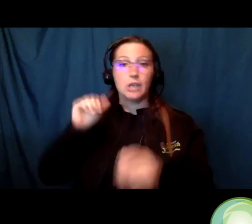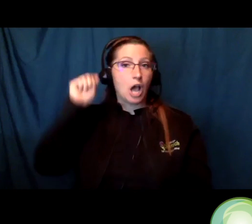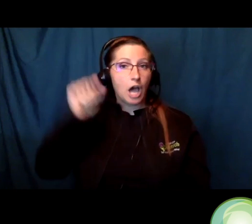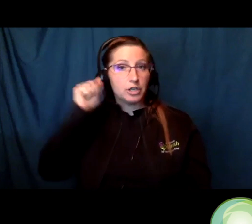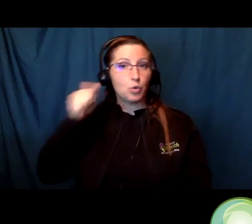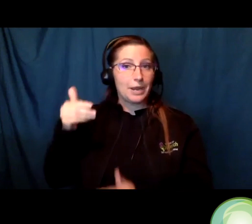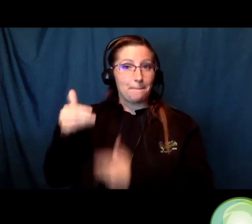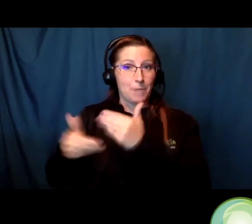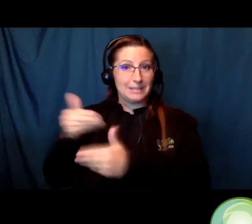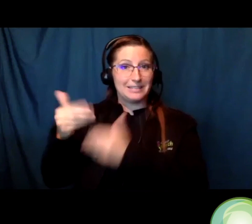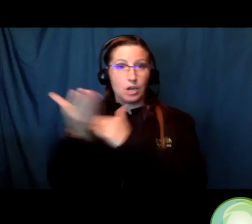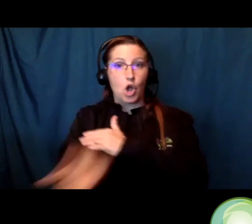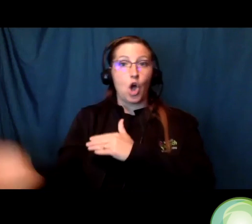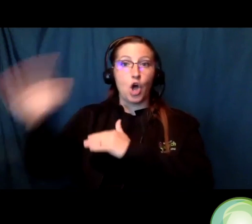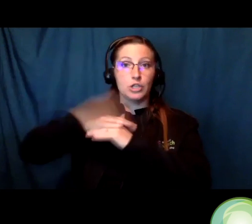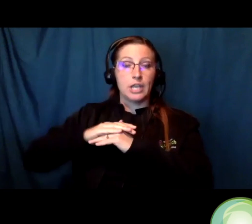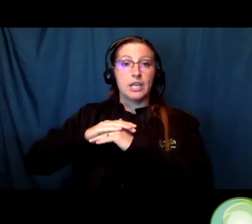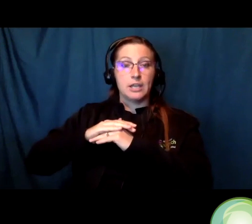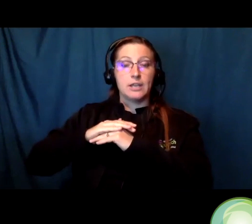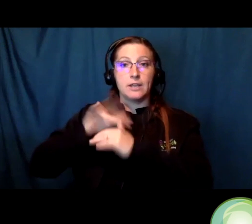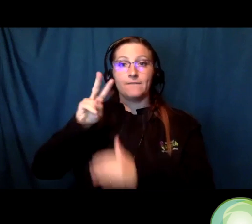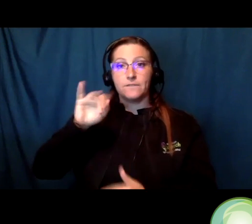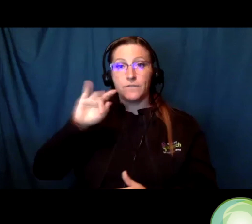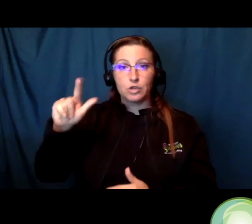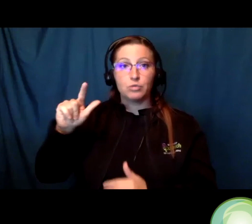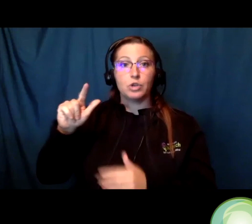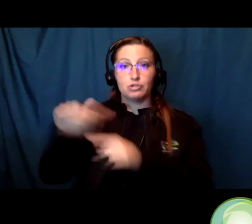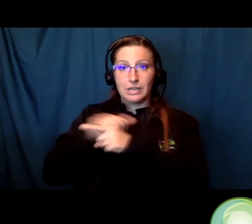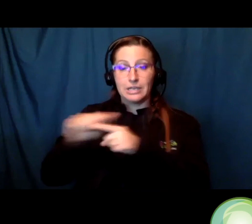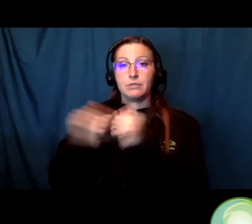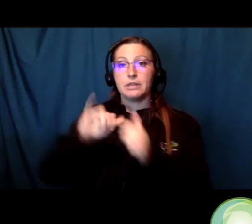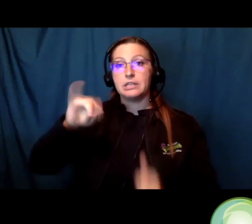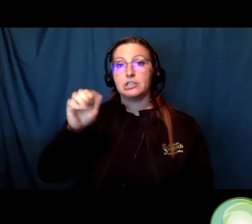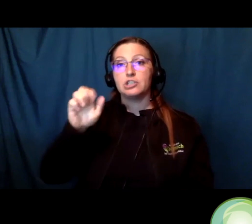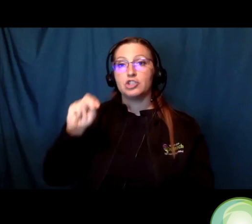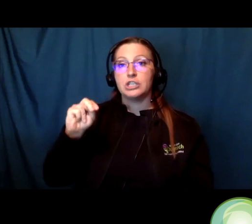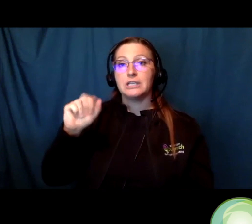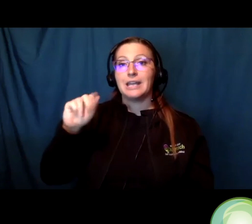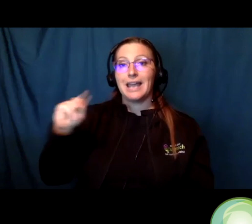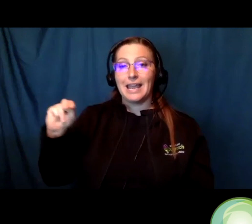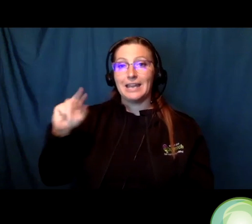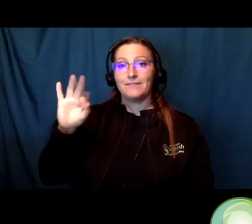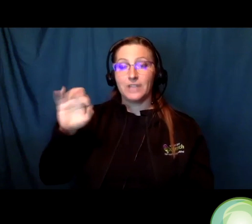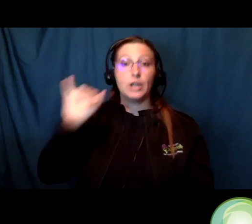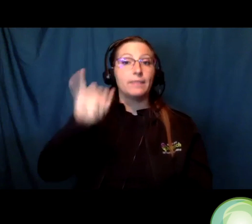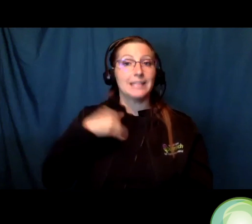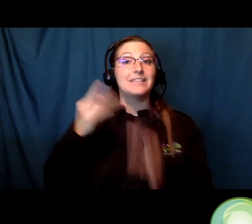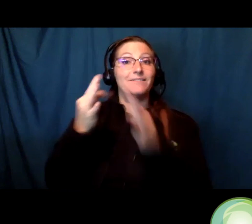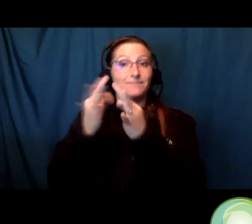all day virtual training with Jean Anne Ferry from Illinois. It is free. We have sent the info